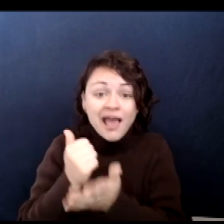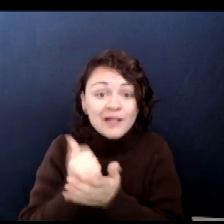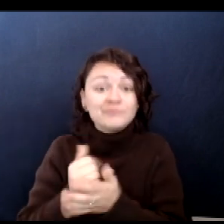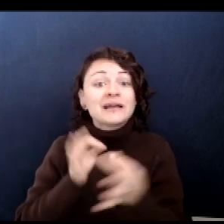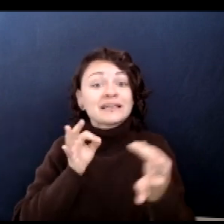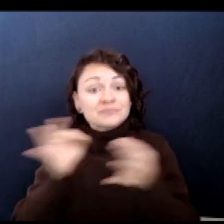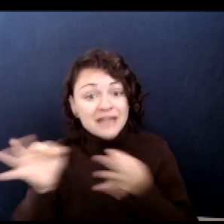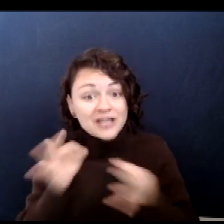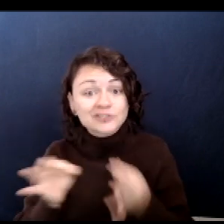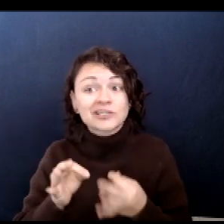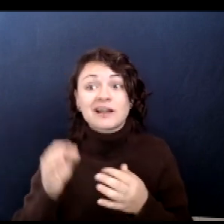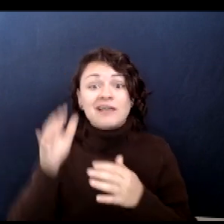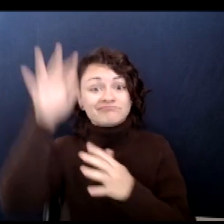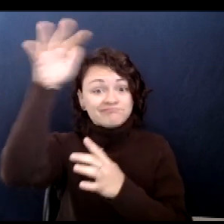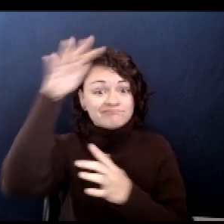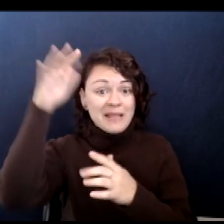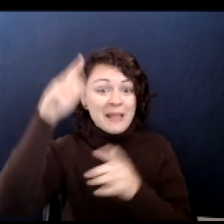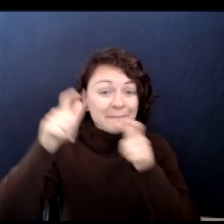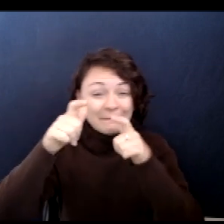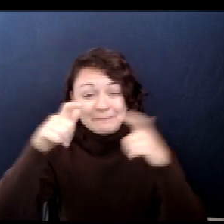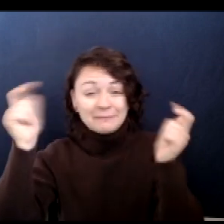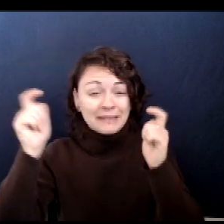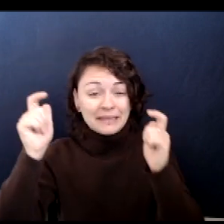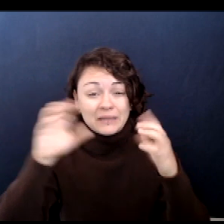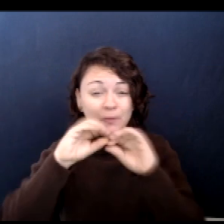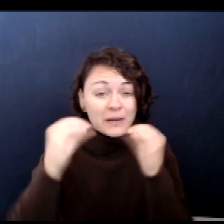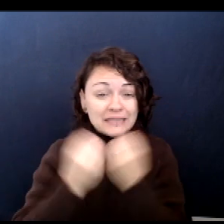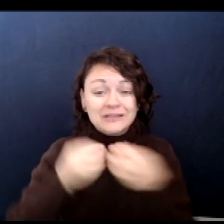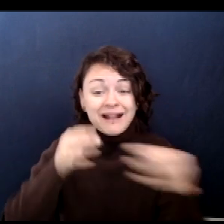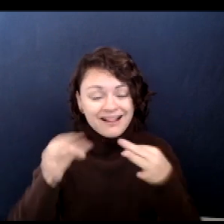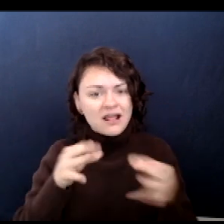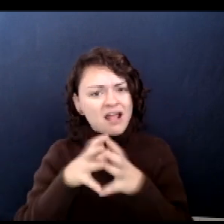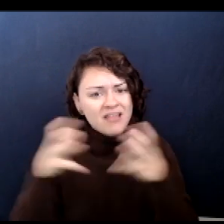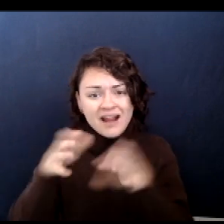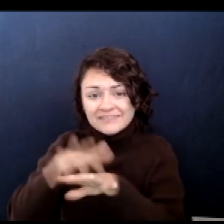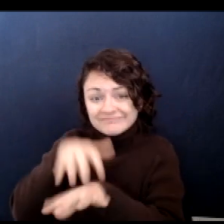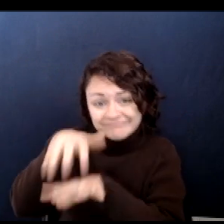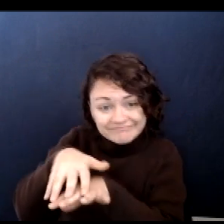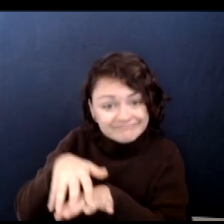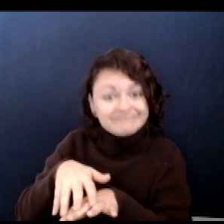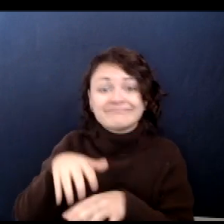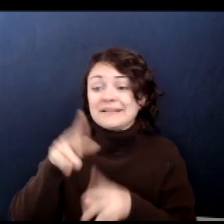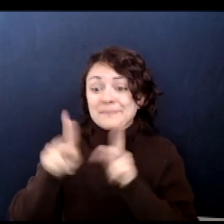a lot of native and indigenous people don't understand how to navigate new and changing systems.